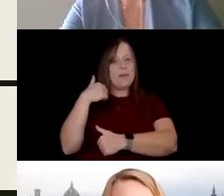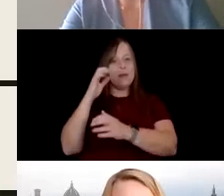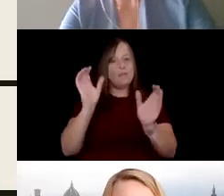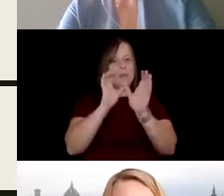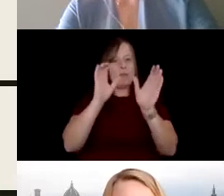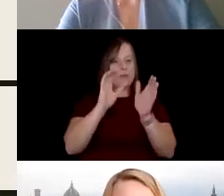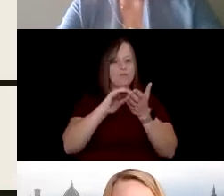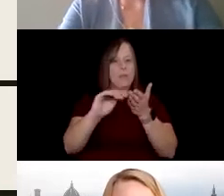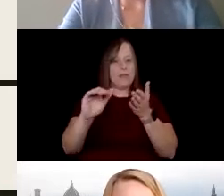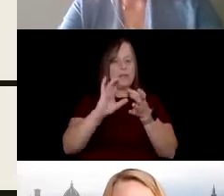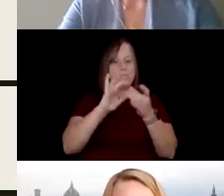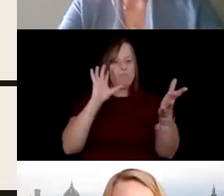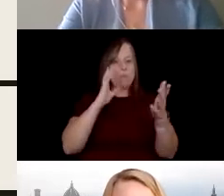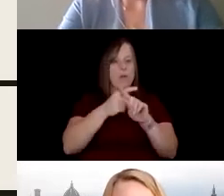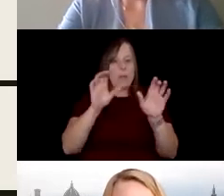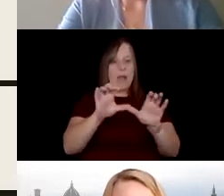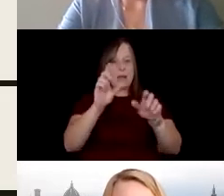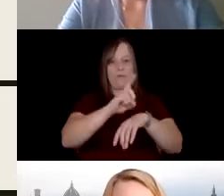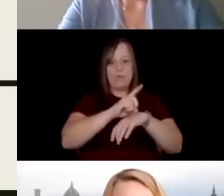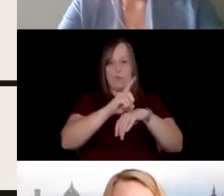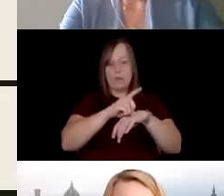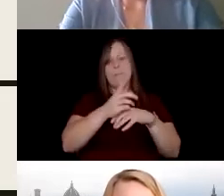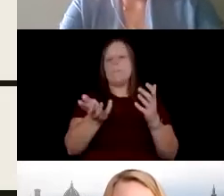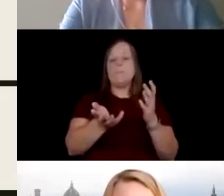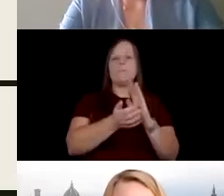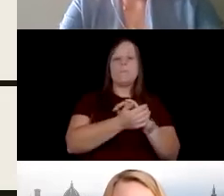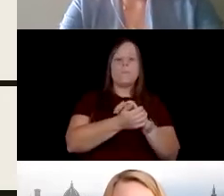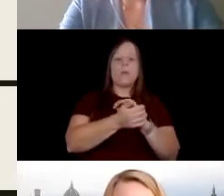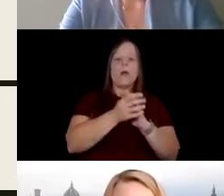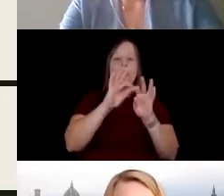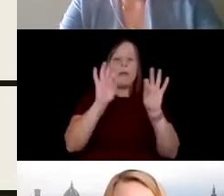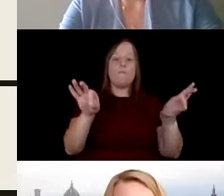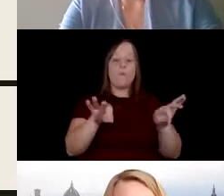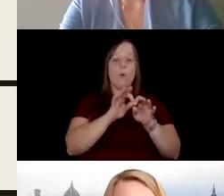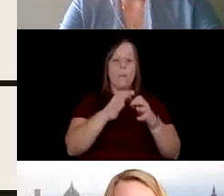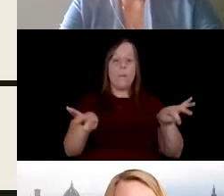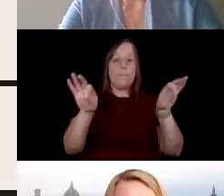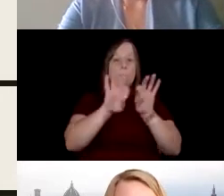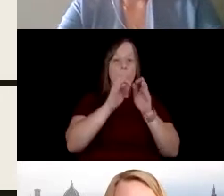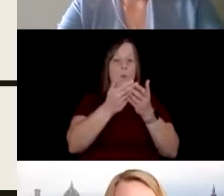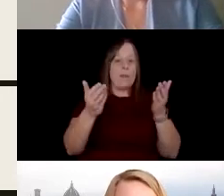or discharge from active duty. So on that form, there are two very important pieces of information.